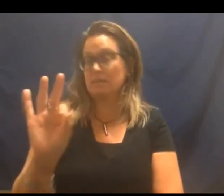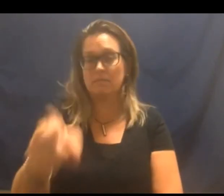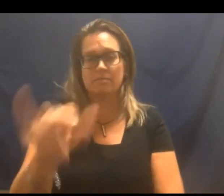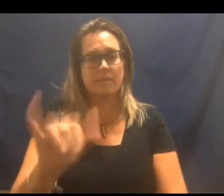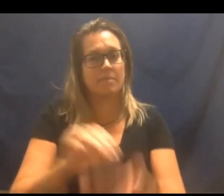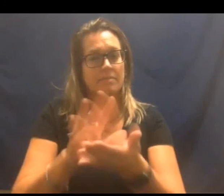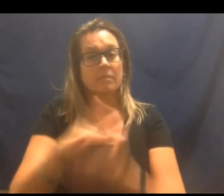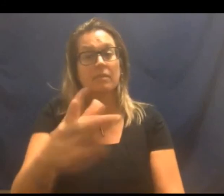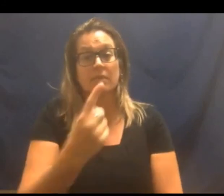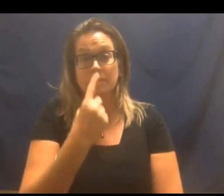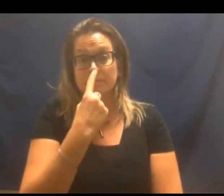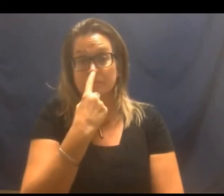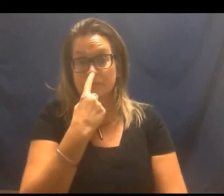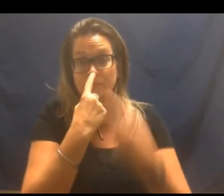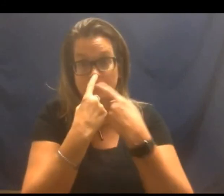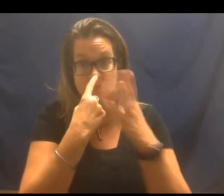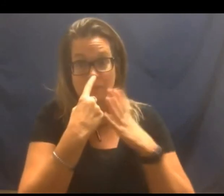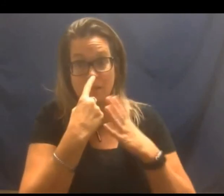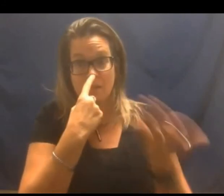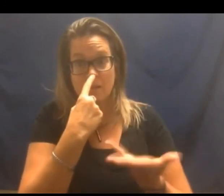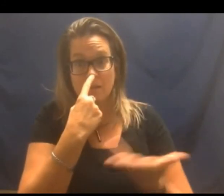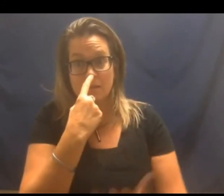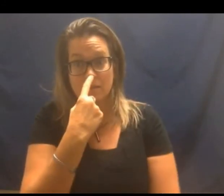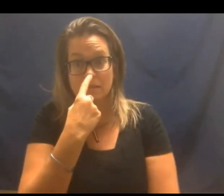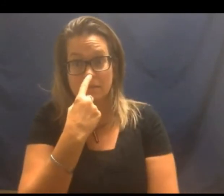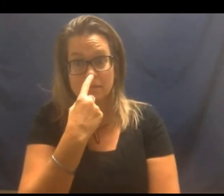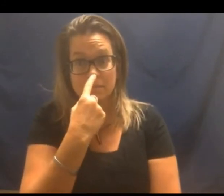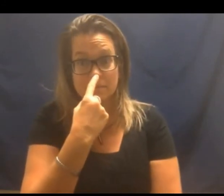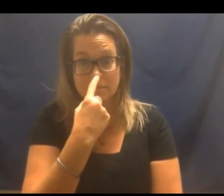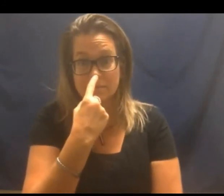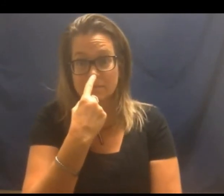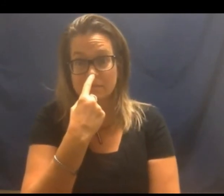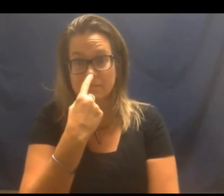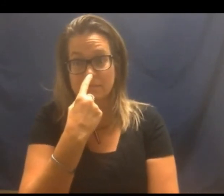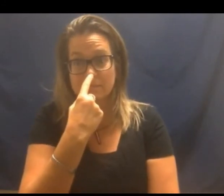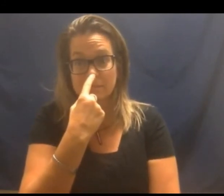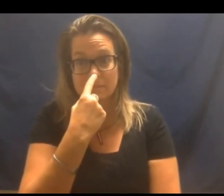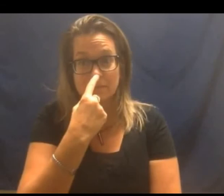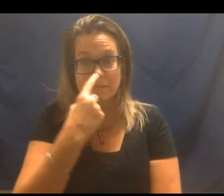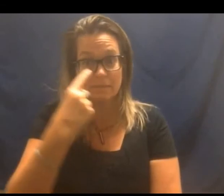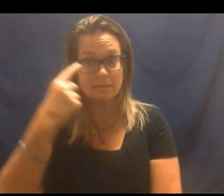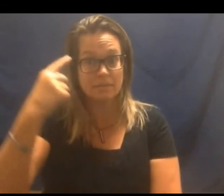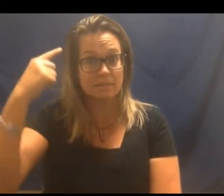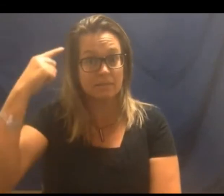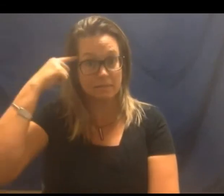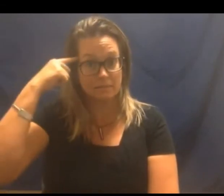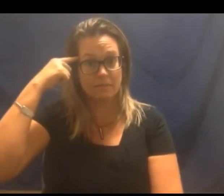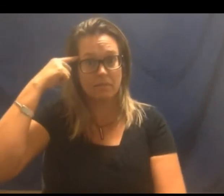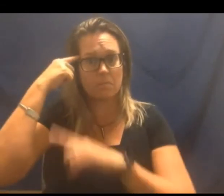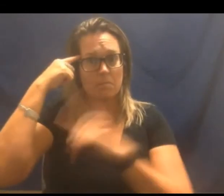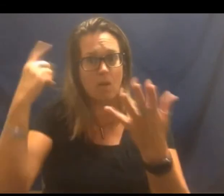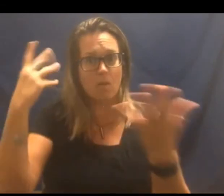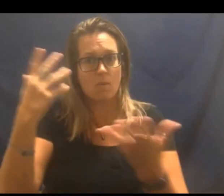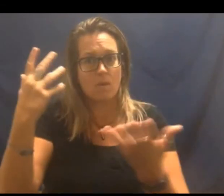w--this was written in 1999. So it starts from the nose to the side of the